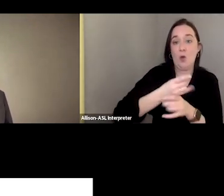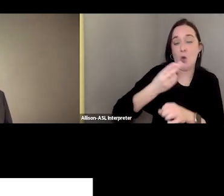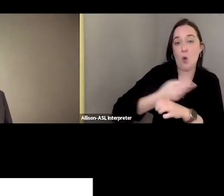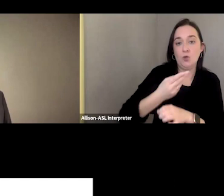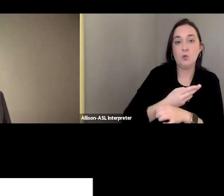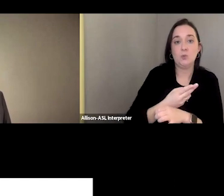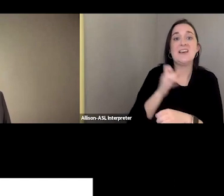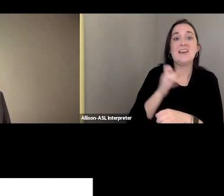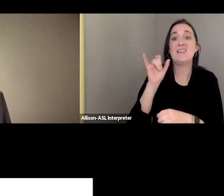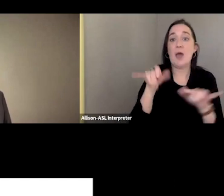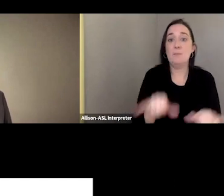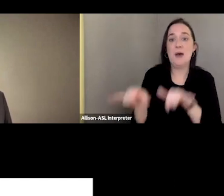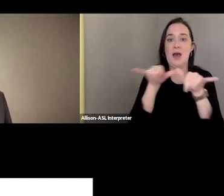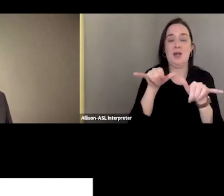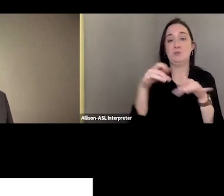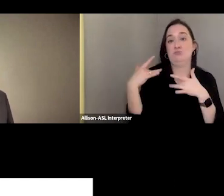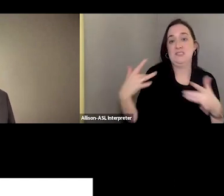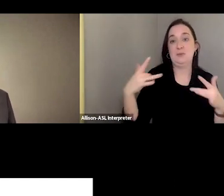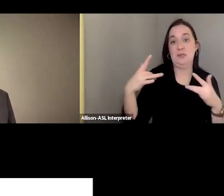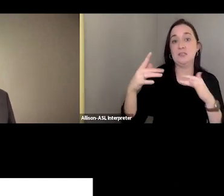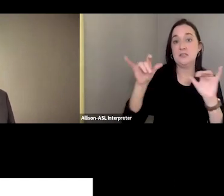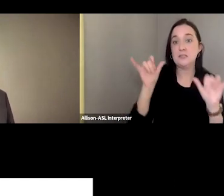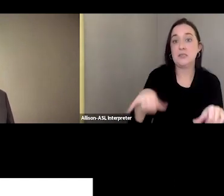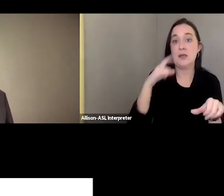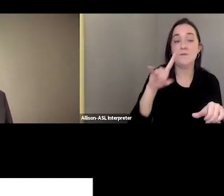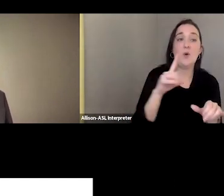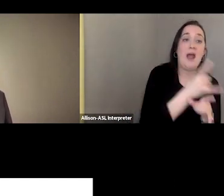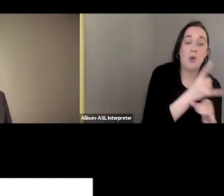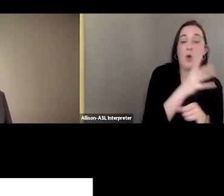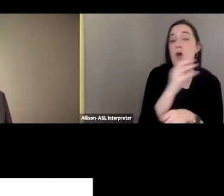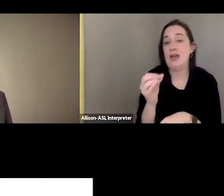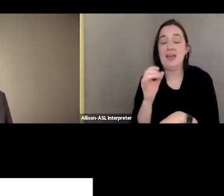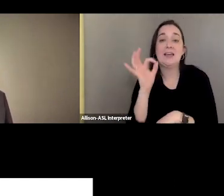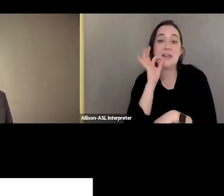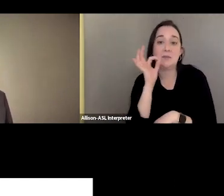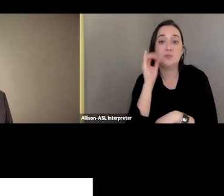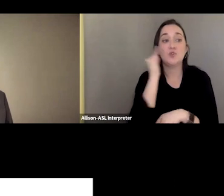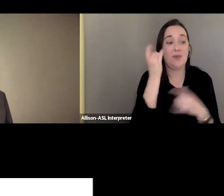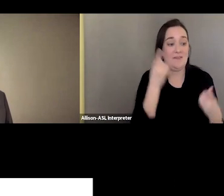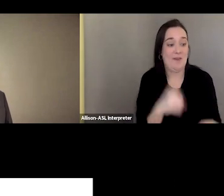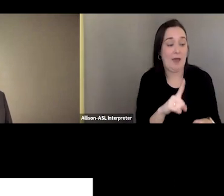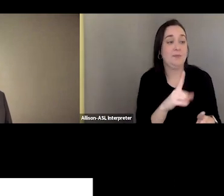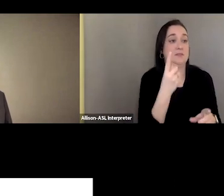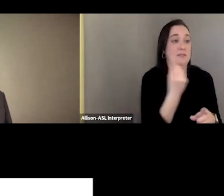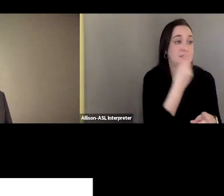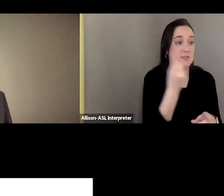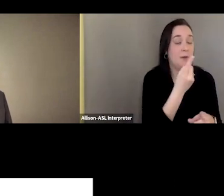As I've just presented to you in cannabis, use that on days that people use alcohol, they had increased use of sports betting consequences.